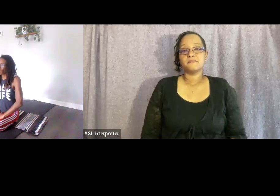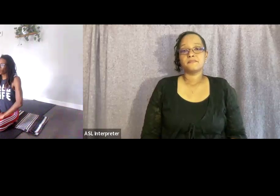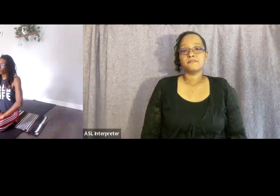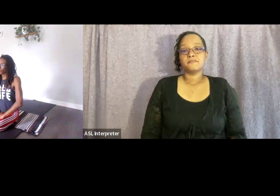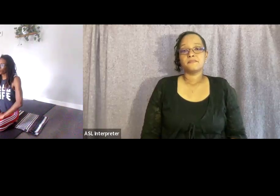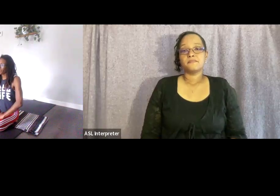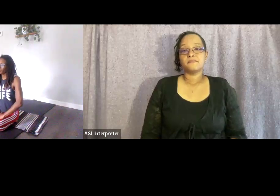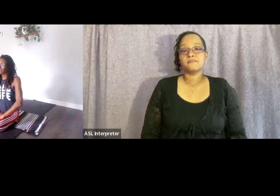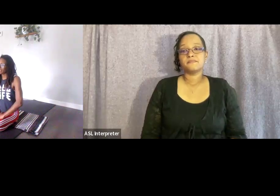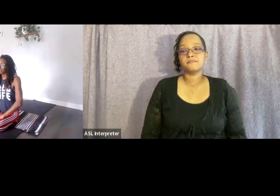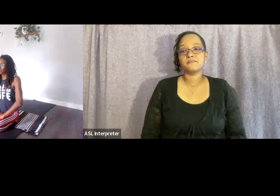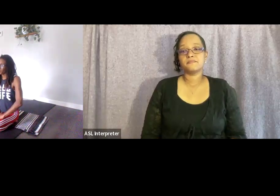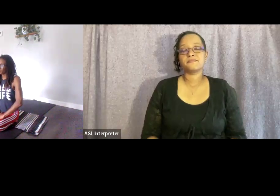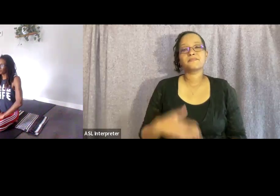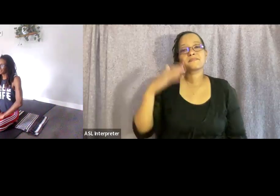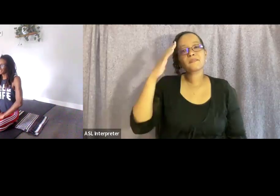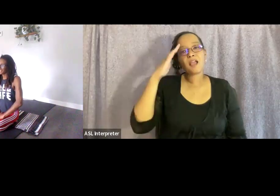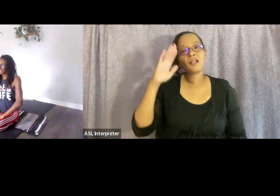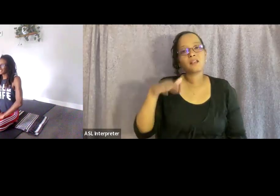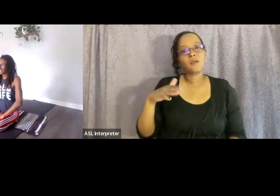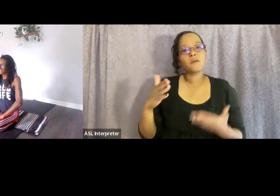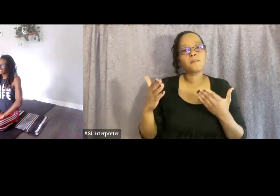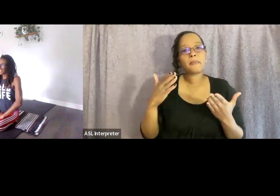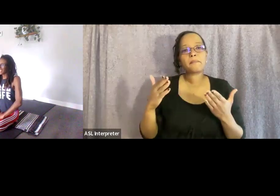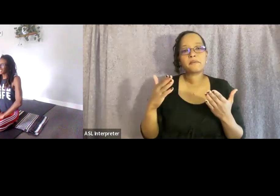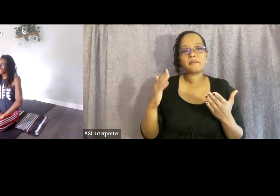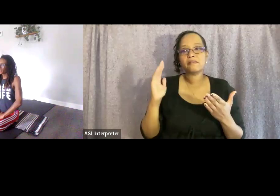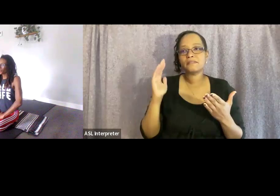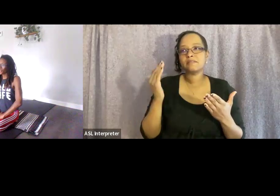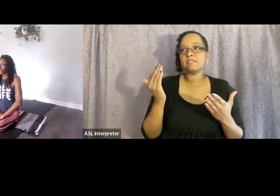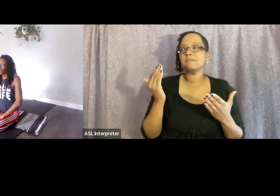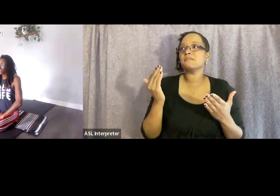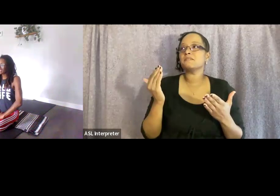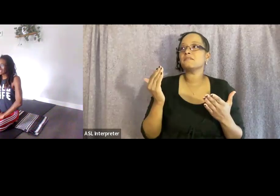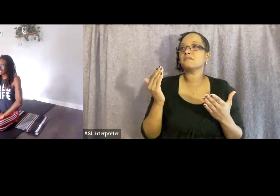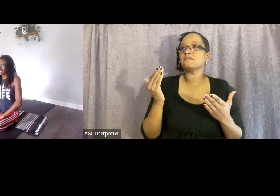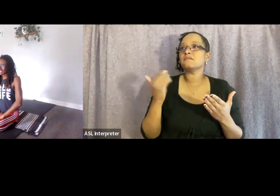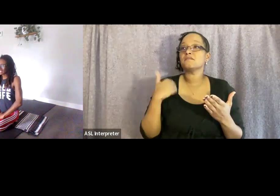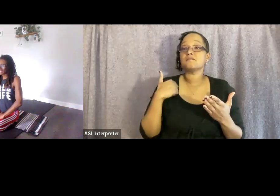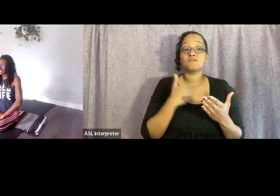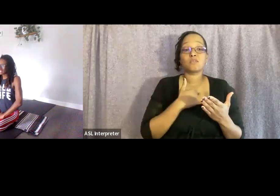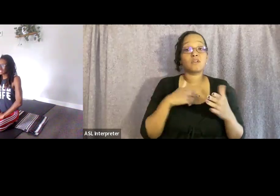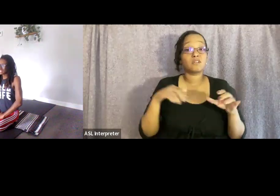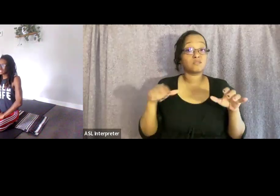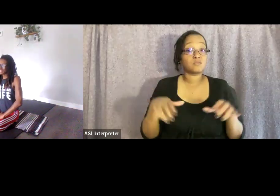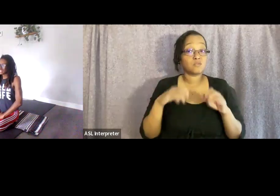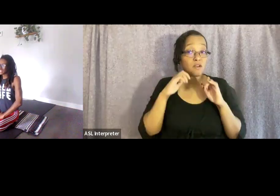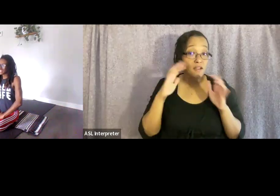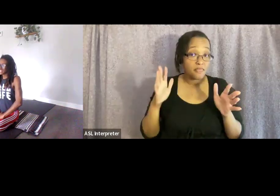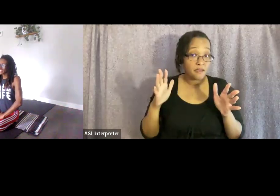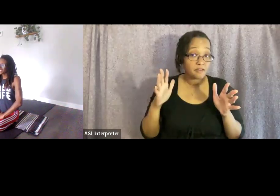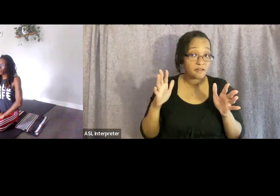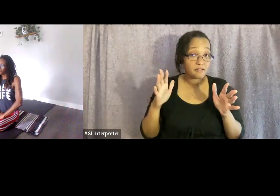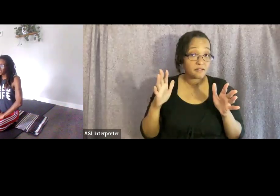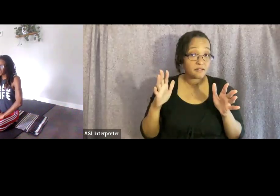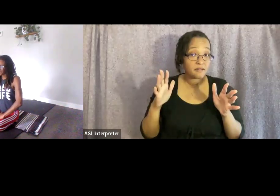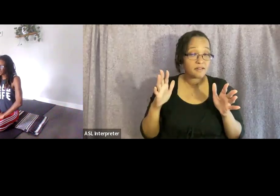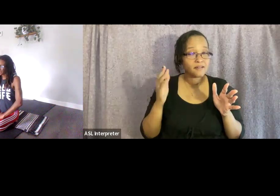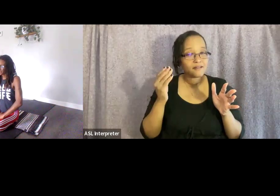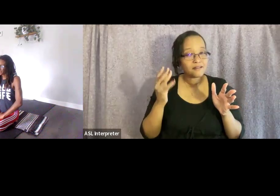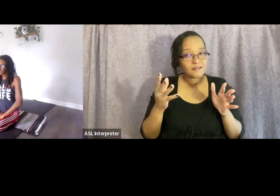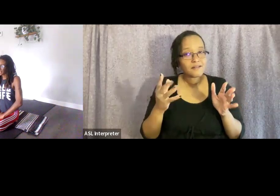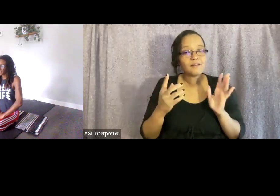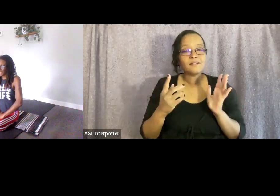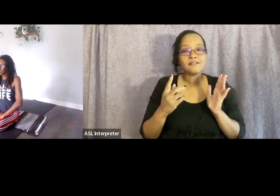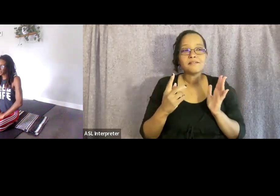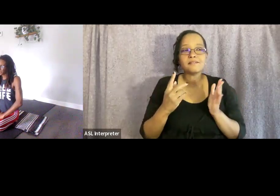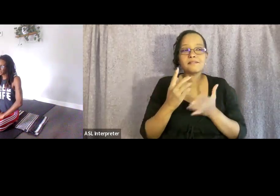And then, although it may seem like we are doing nothing, something is happening.